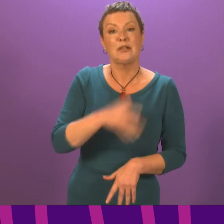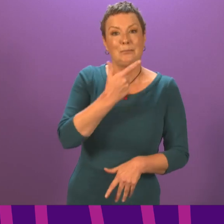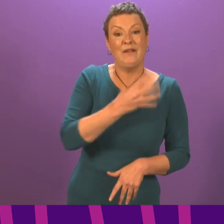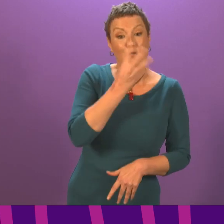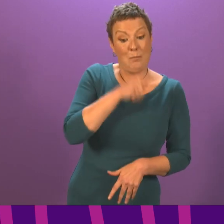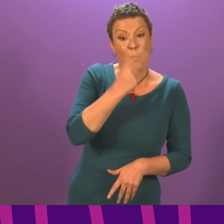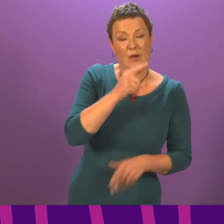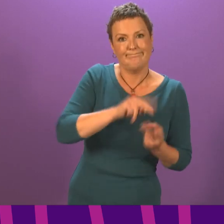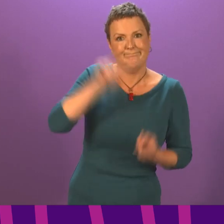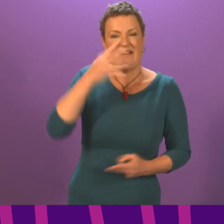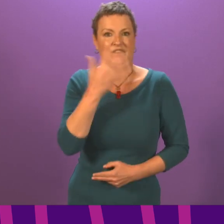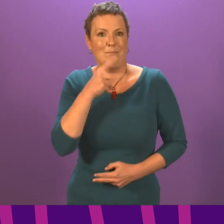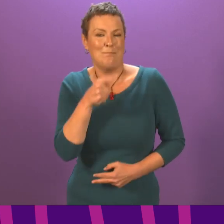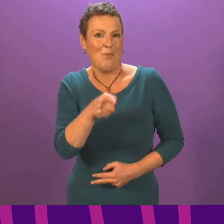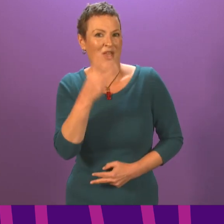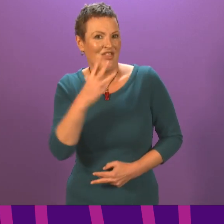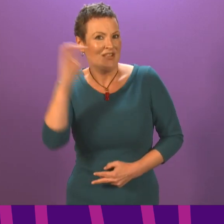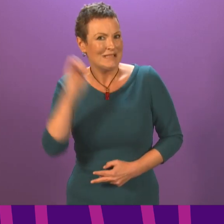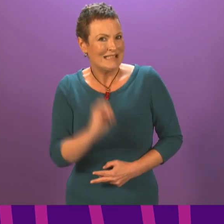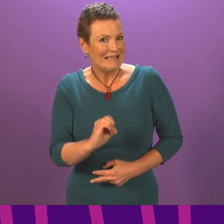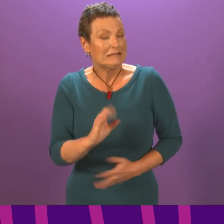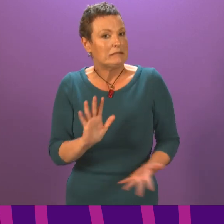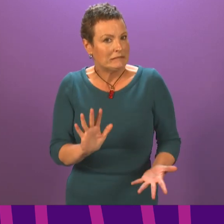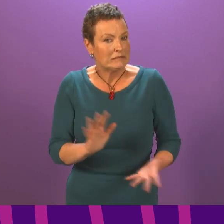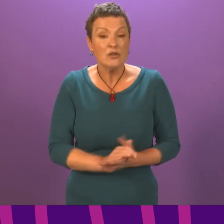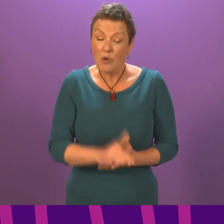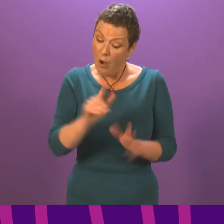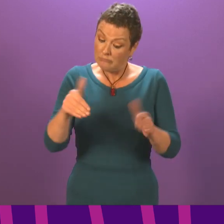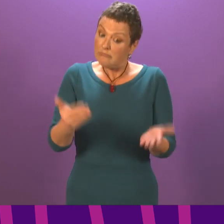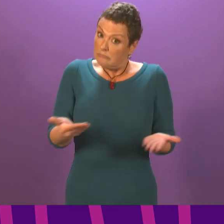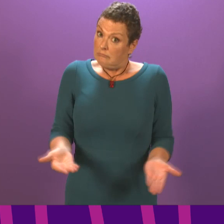Although we remain in a much better place than where we were in late October and early